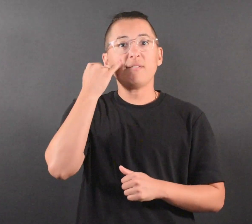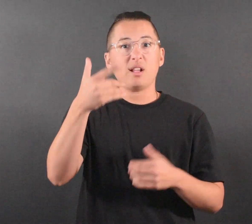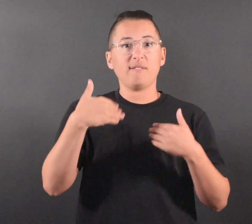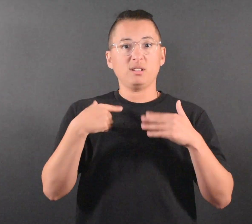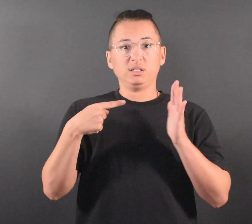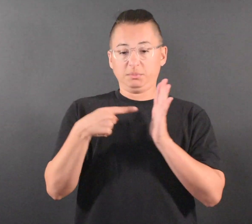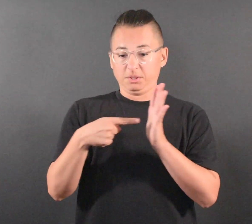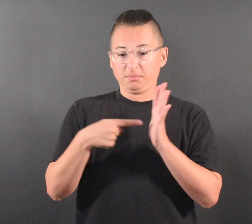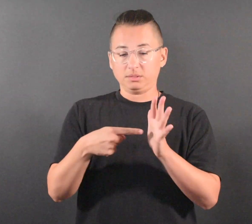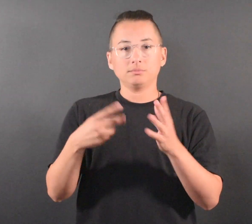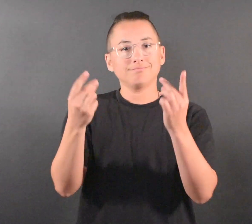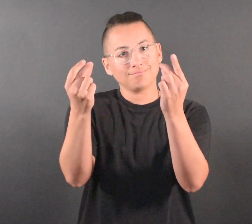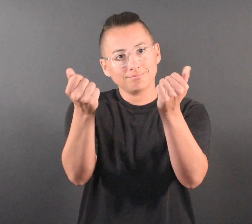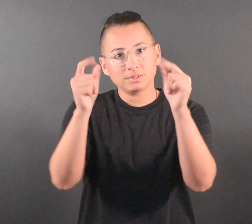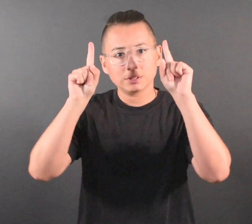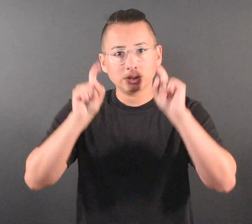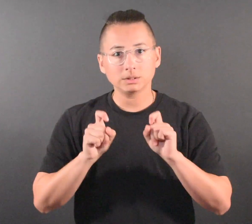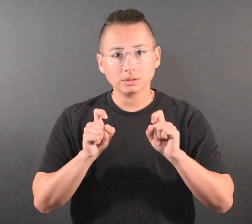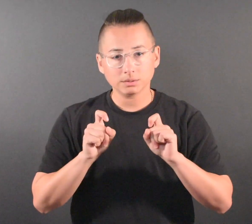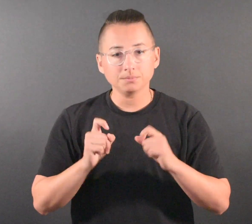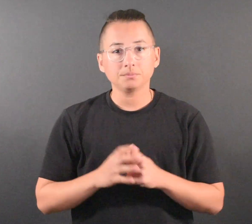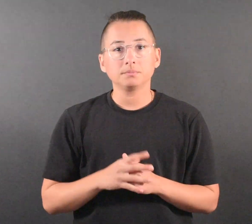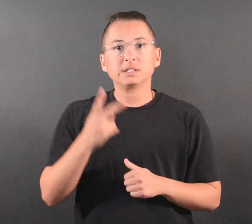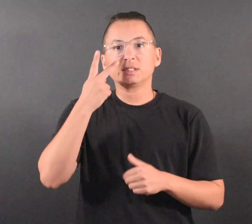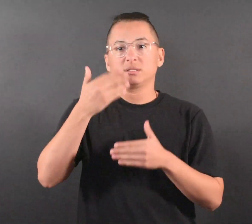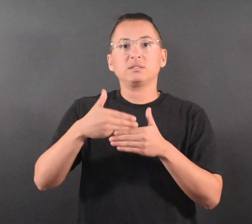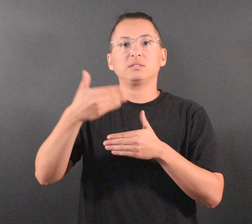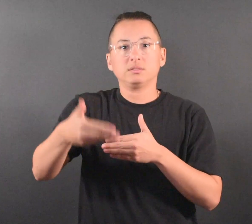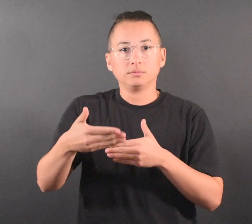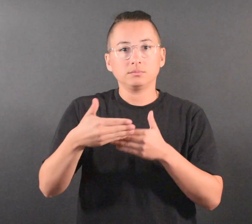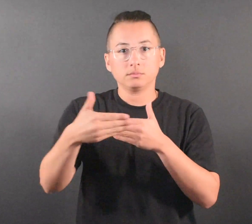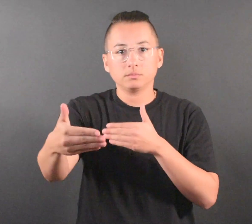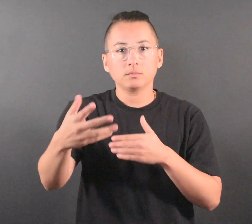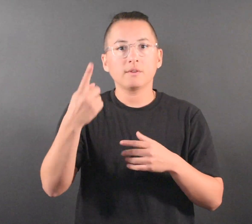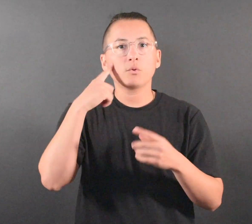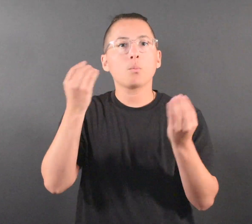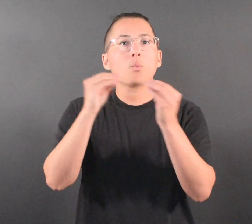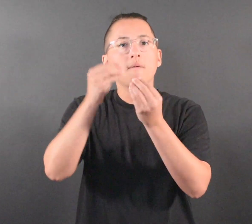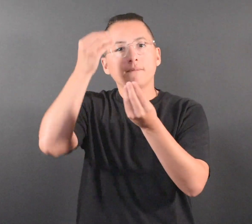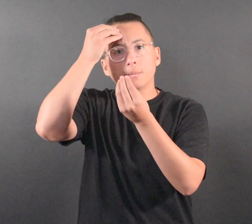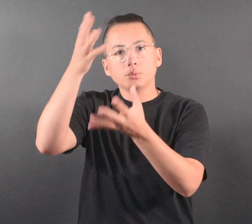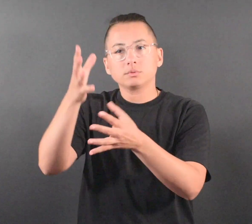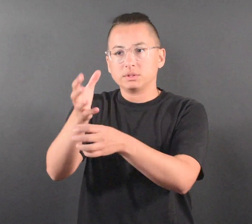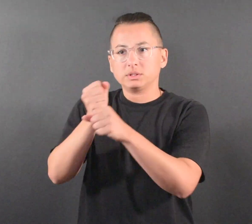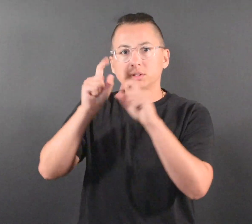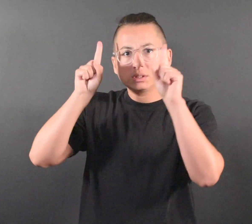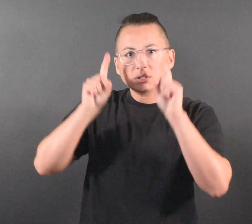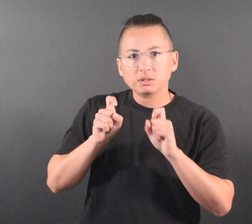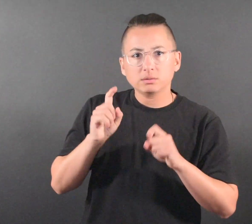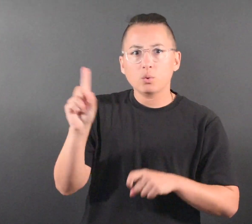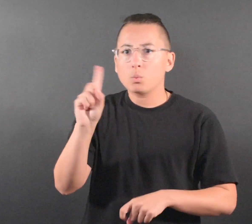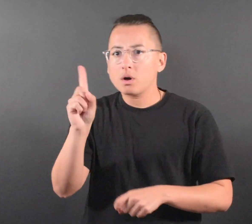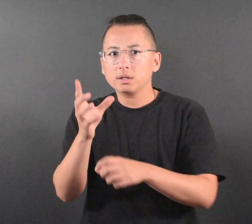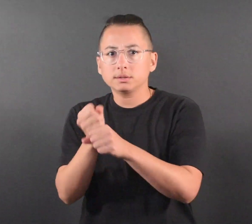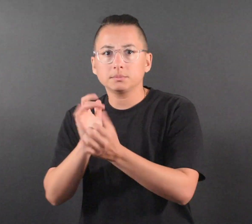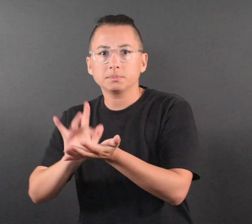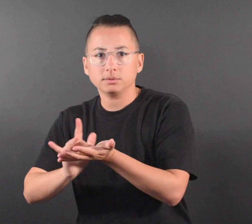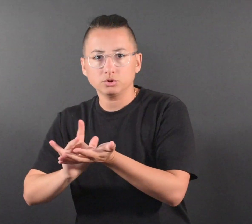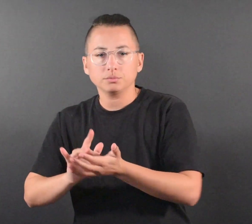If you have symptoms, get tested. See the next sections for more information on testing and where to get the medications.